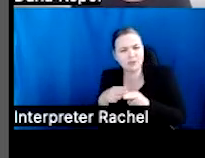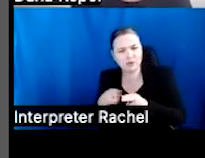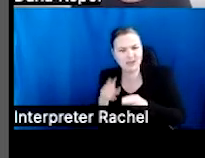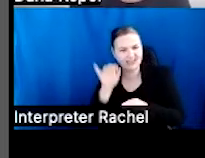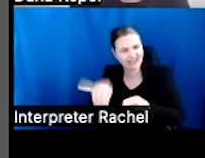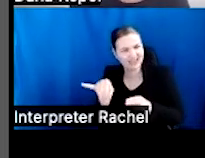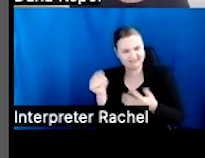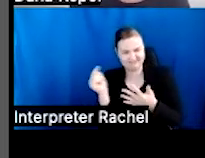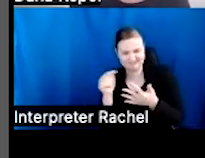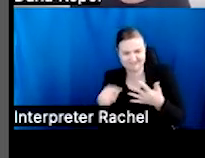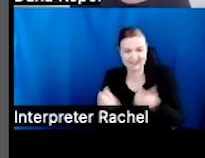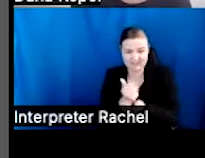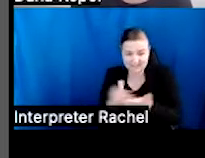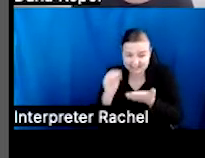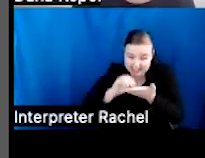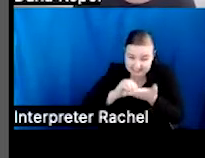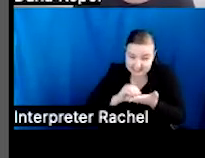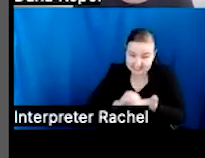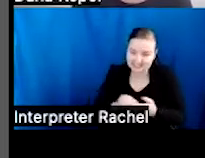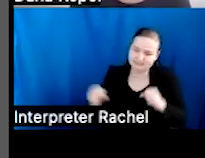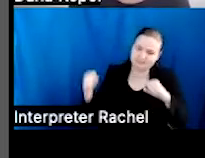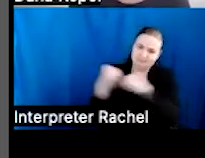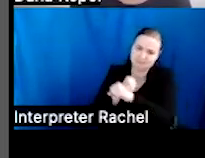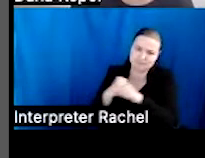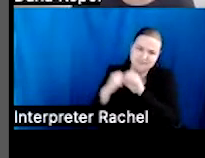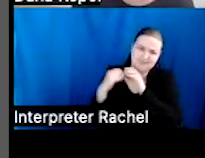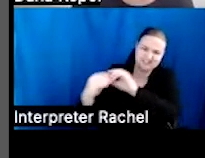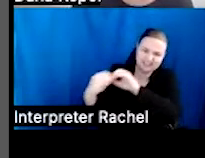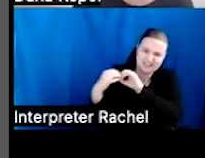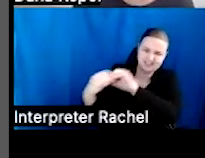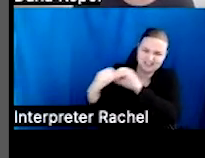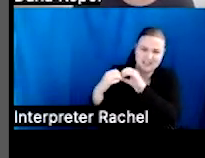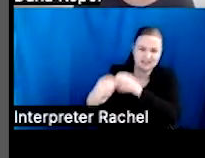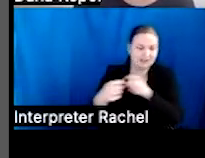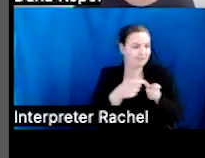the contract demanded a huge fight - management was resistant to even the most basic proposals,